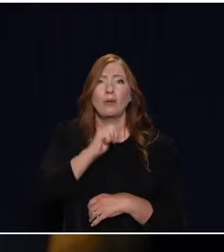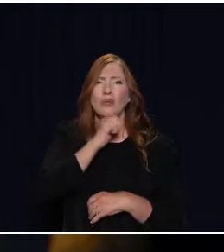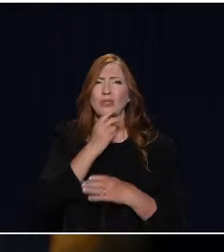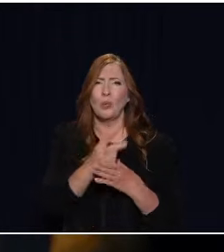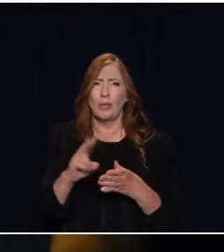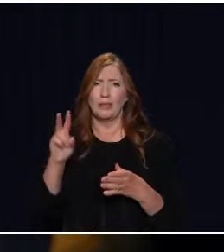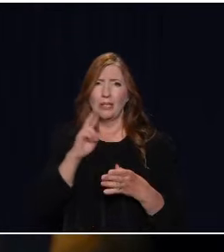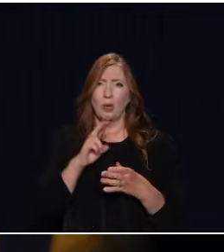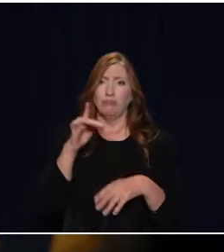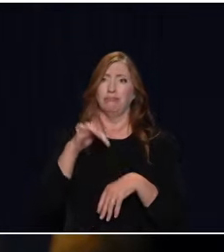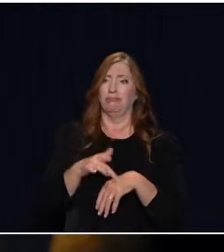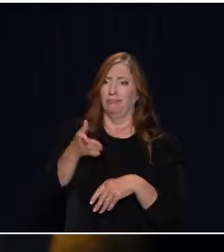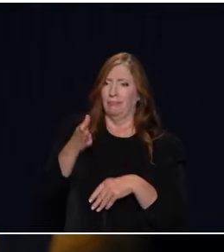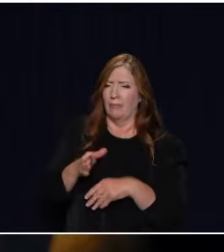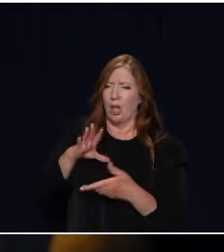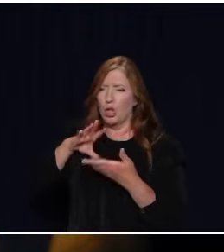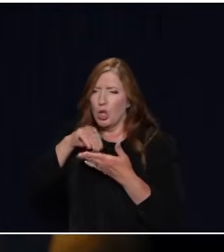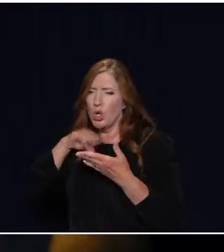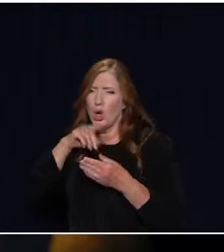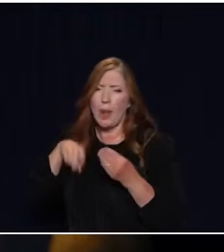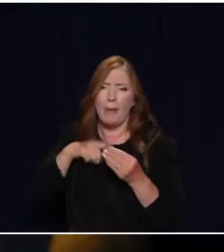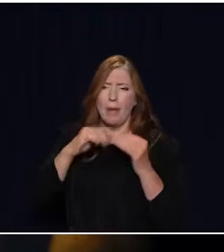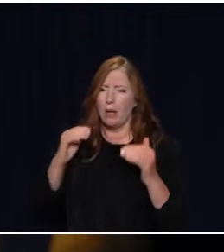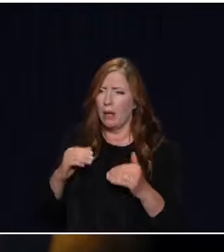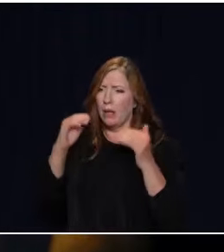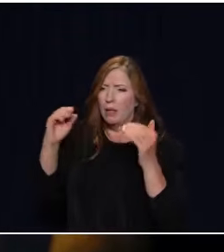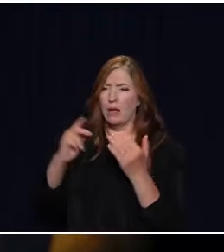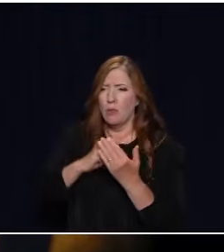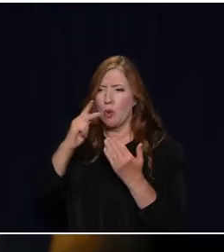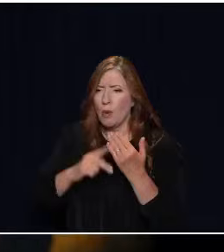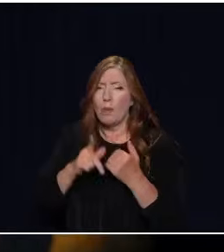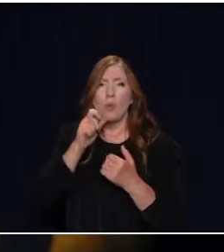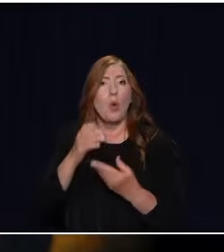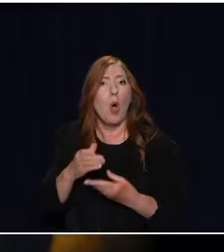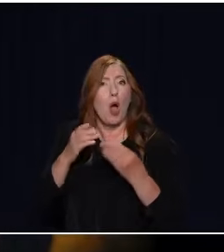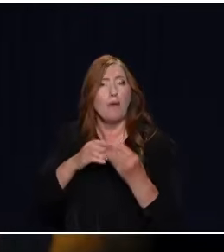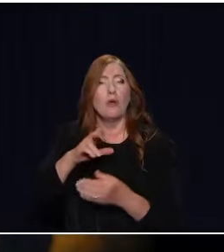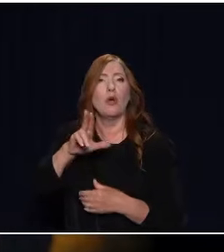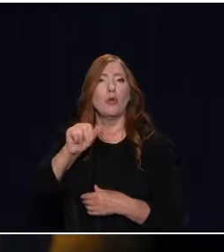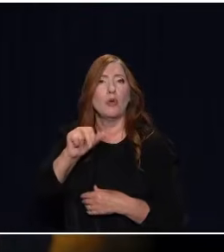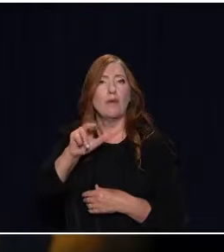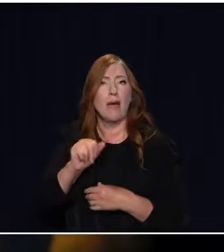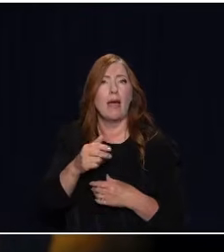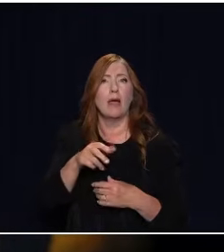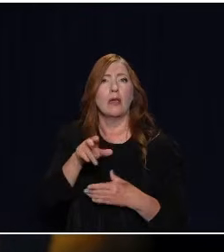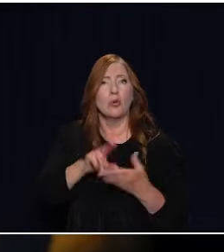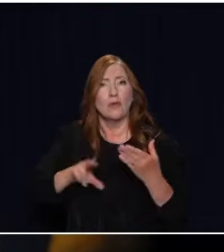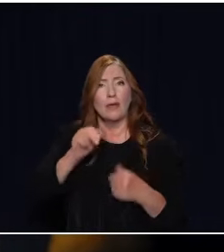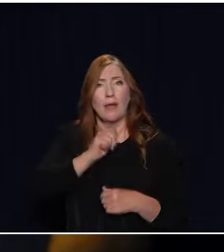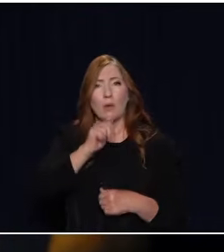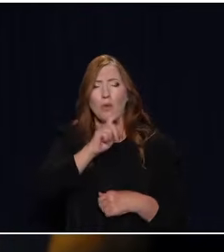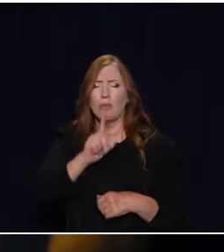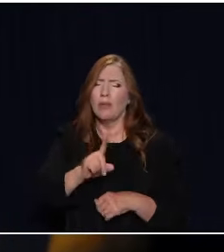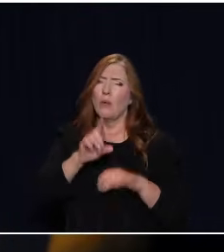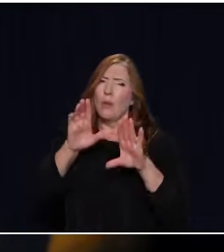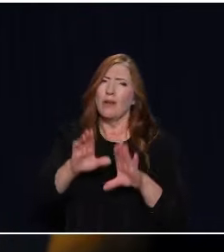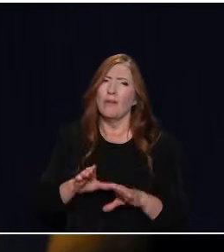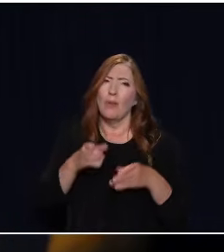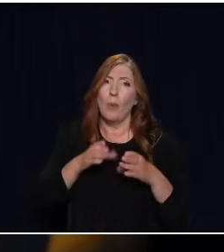EXPERIENCING? THANK YOU FOR THAT QUESTION.